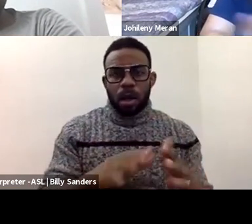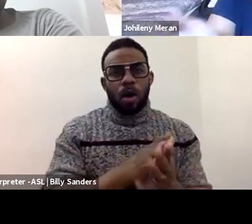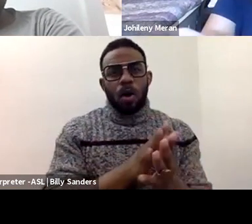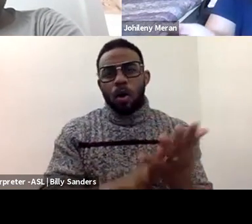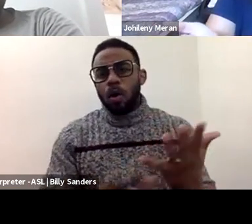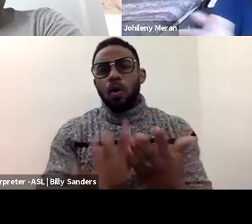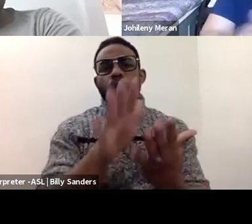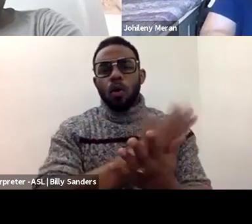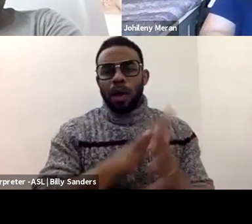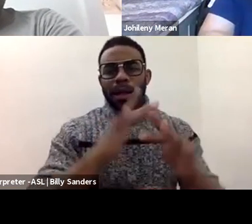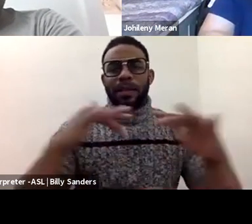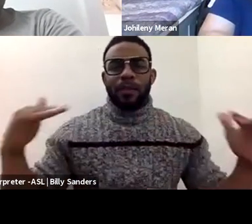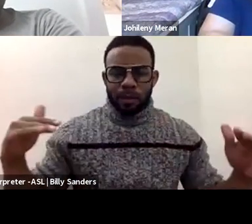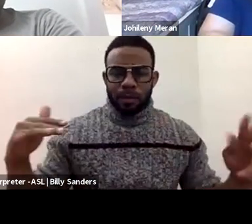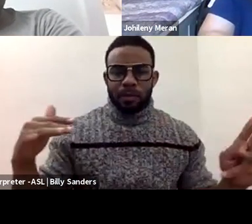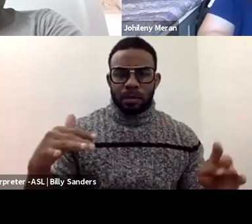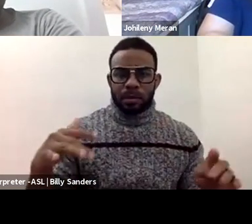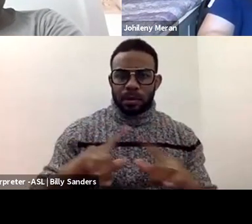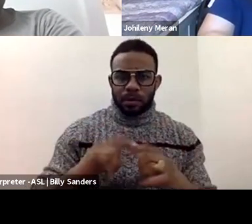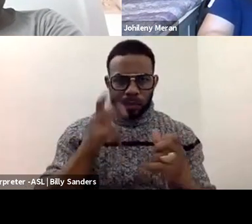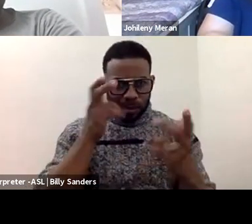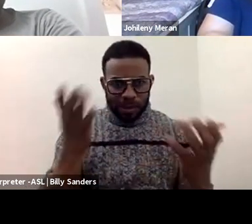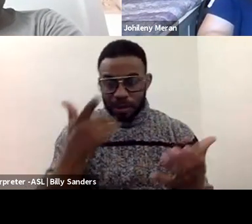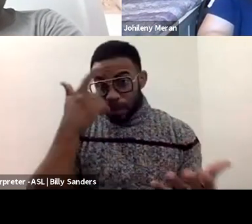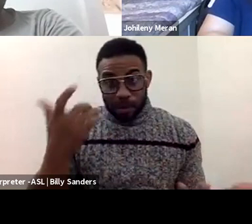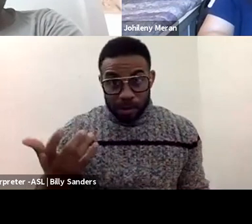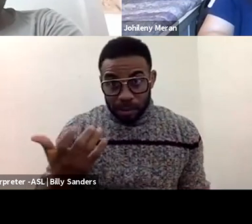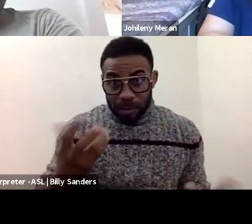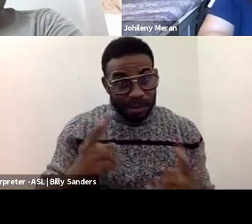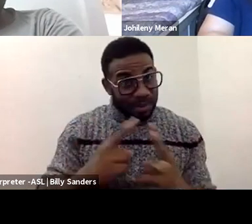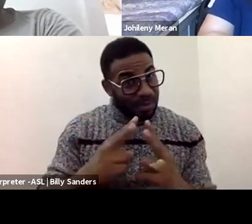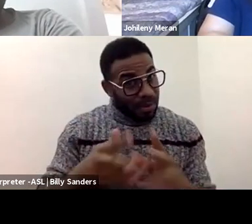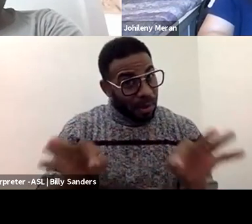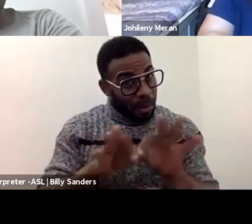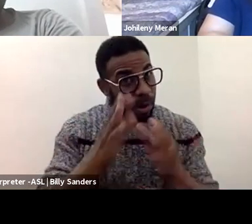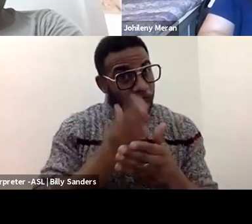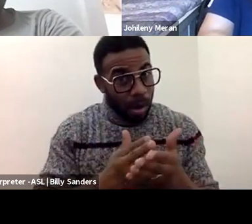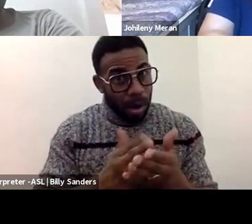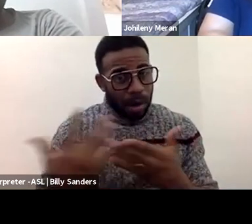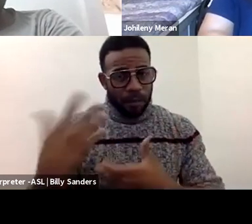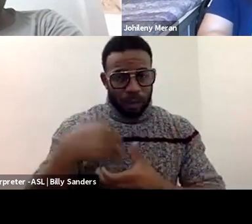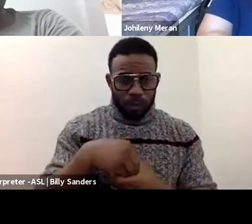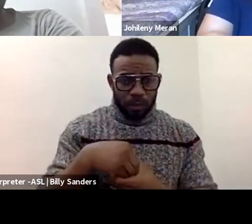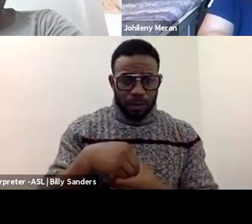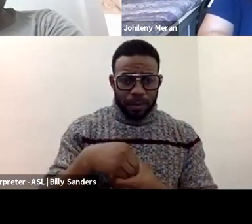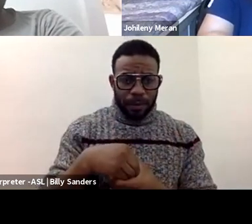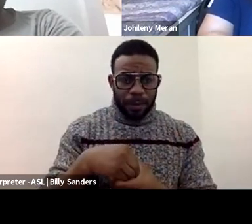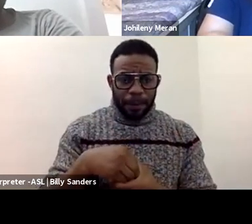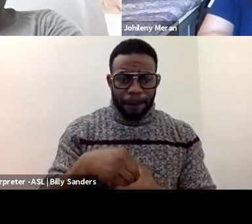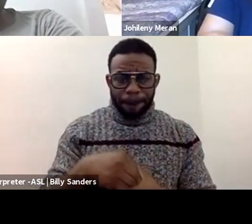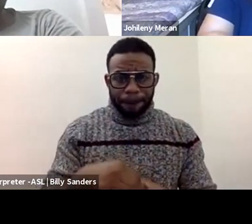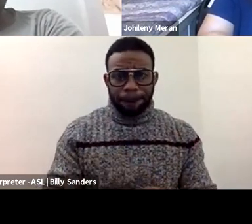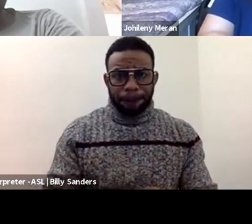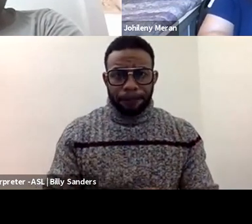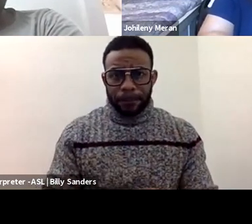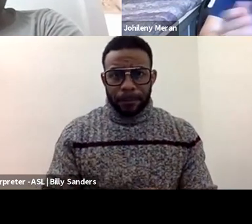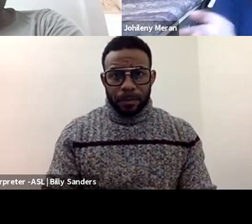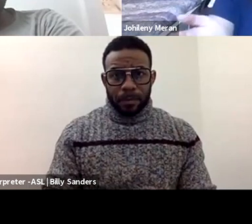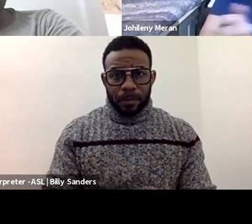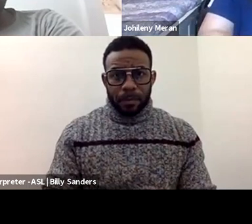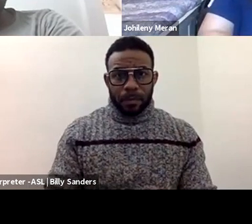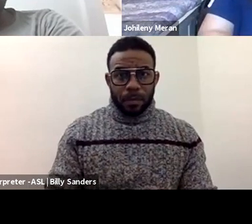diversity. Because it is a very important part of inclusion. And for Black students,